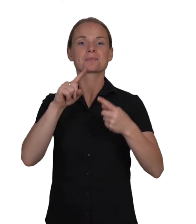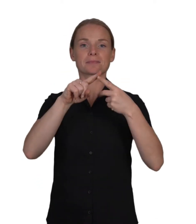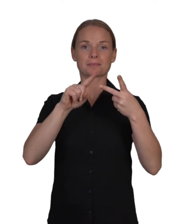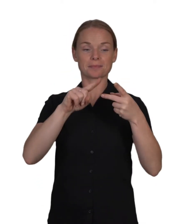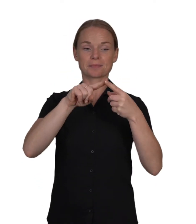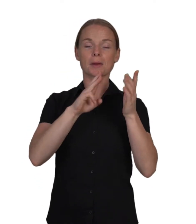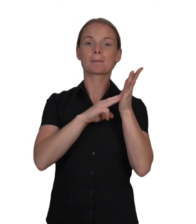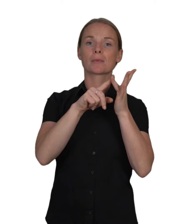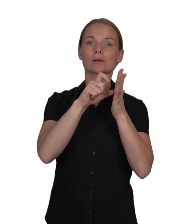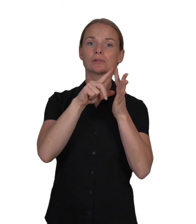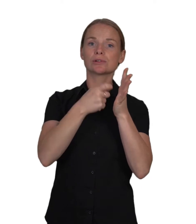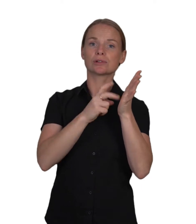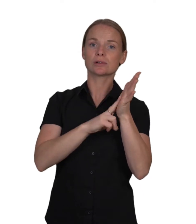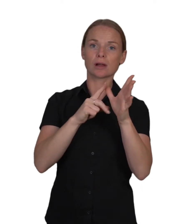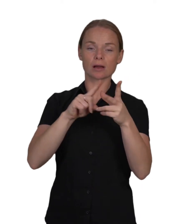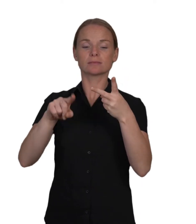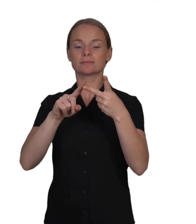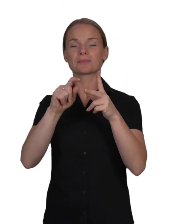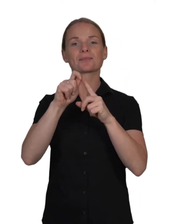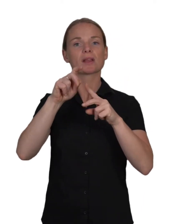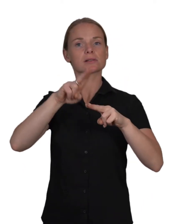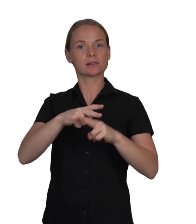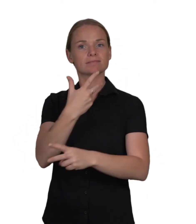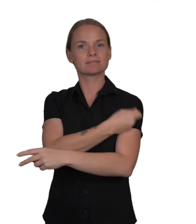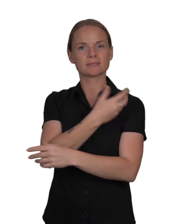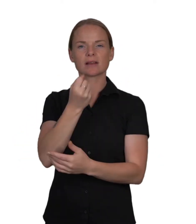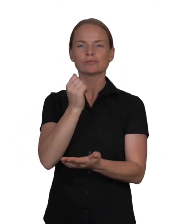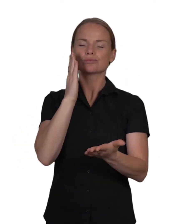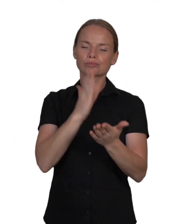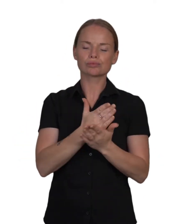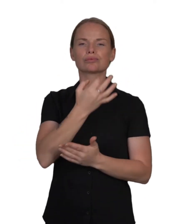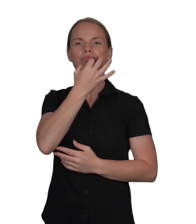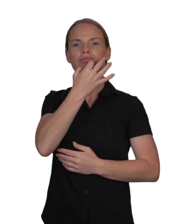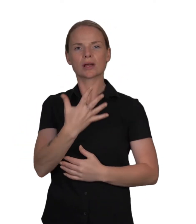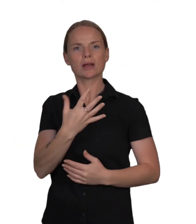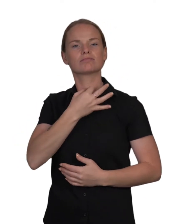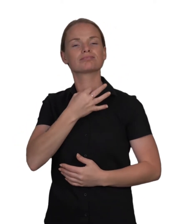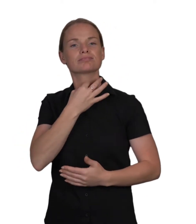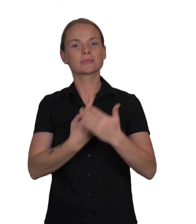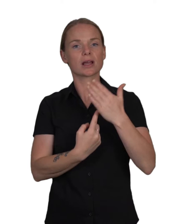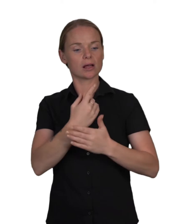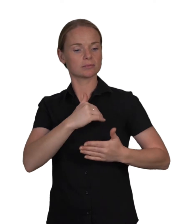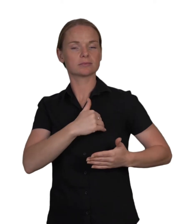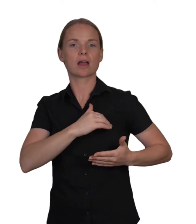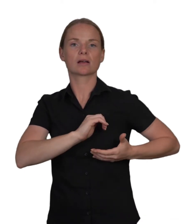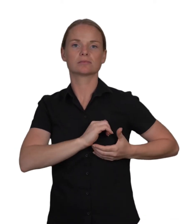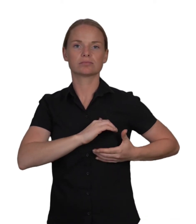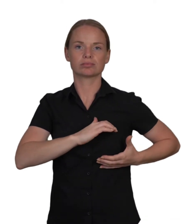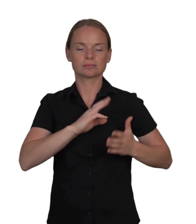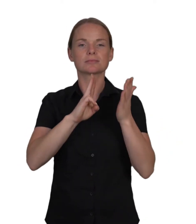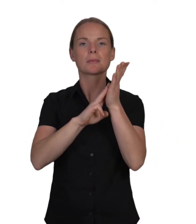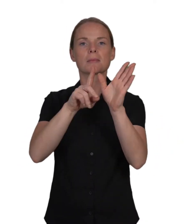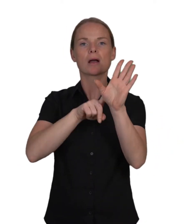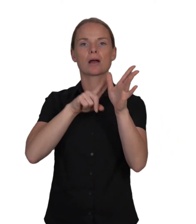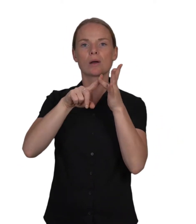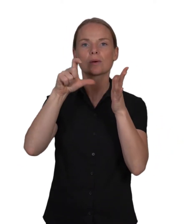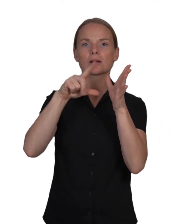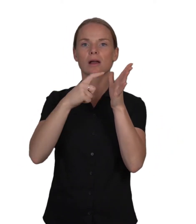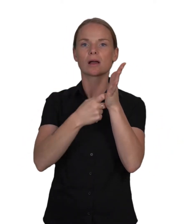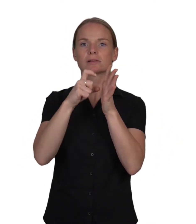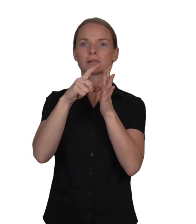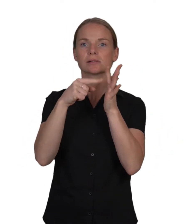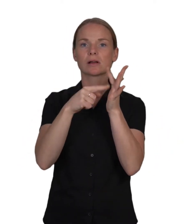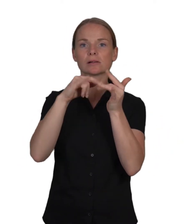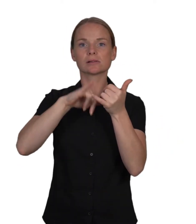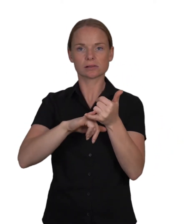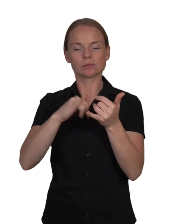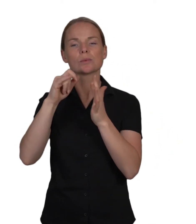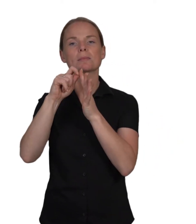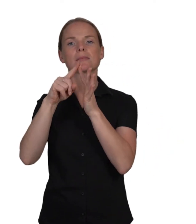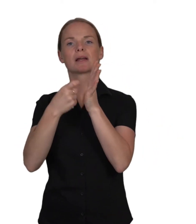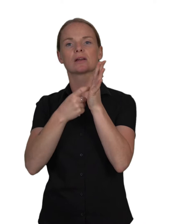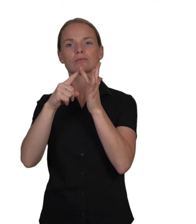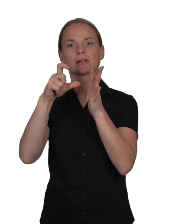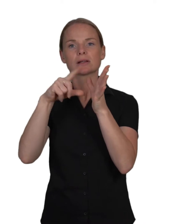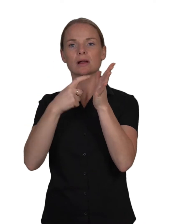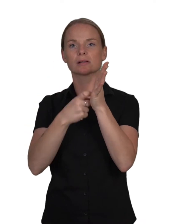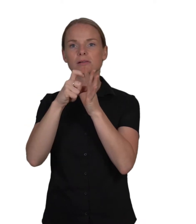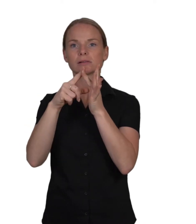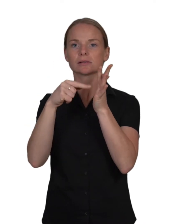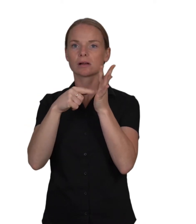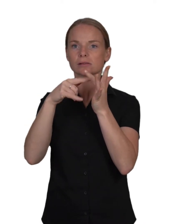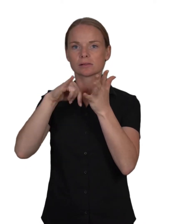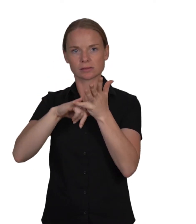The Moderna and Comirnaty (Pfizer) vaccines both have a very rare risk of heart inflammation (myocarditis or pericarditis).